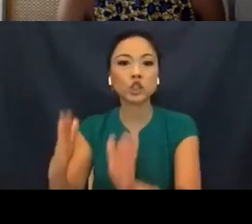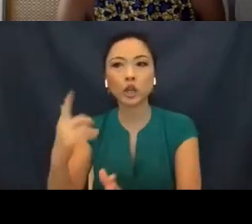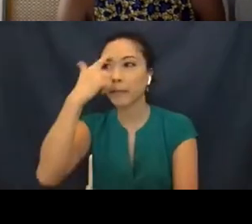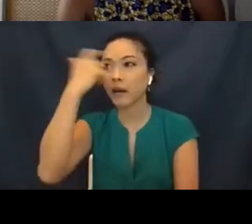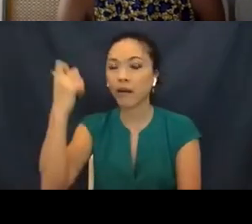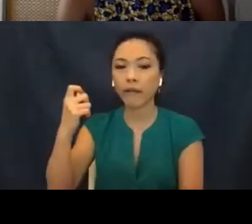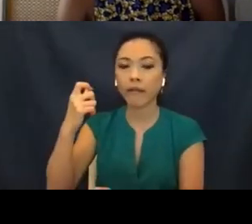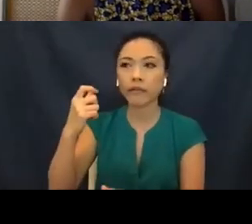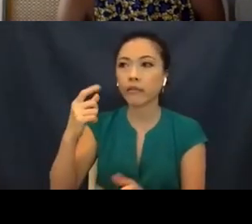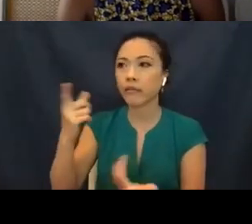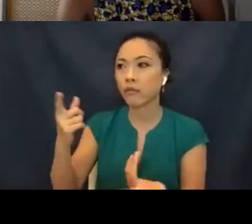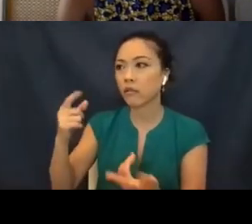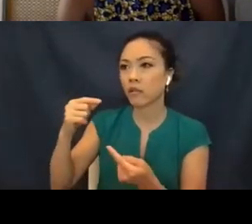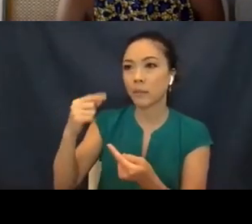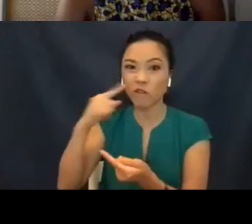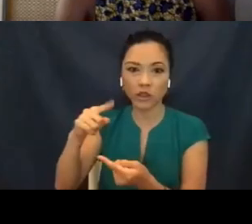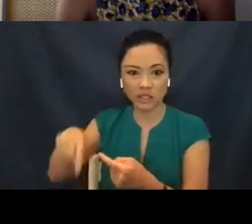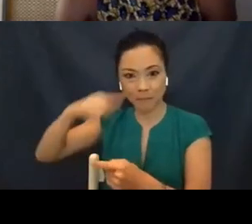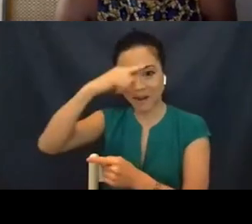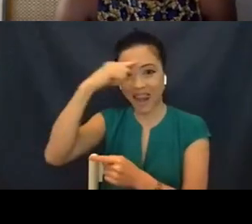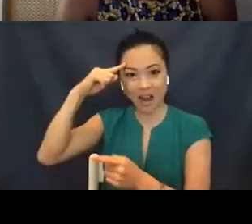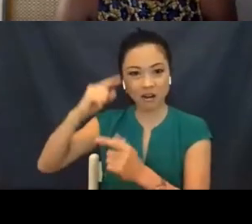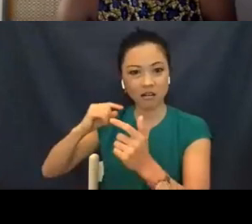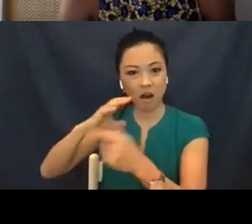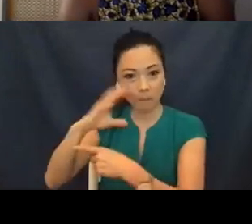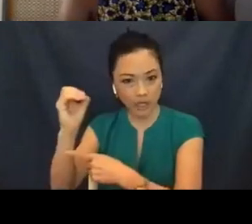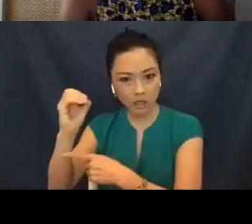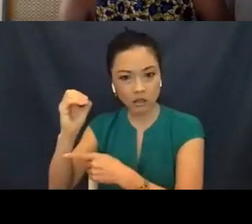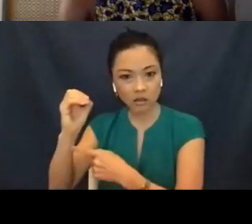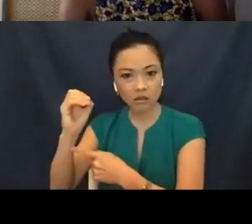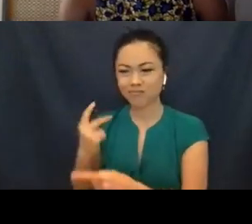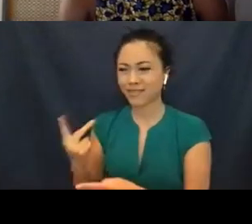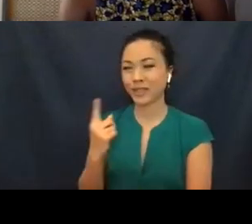chuckling. We have done with years hearing from presenters that I have already booked